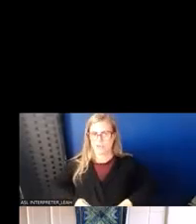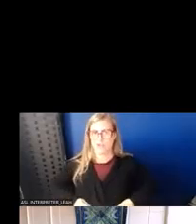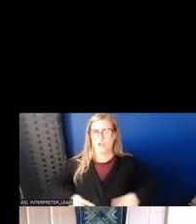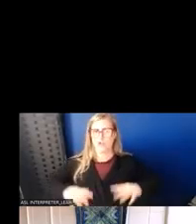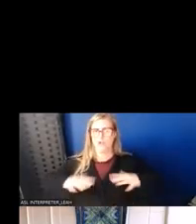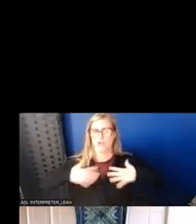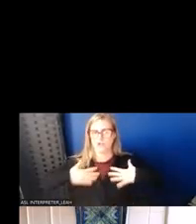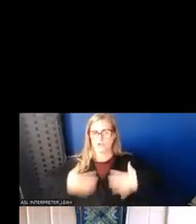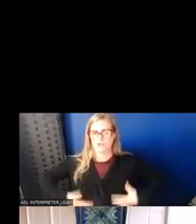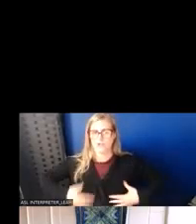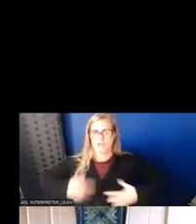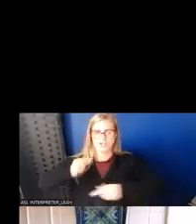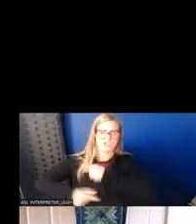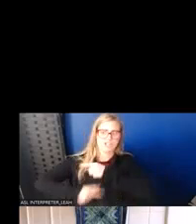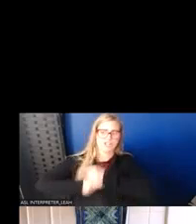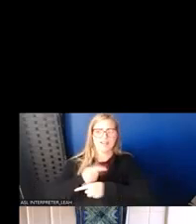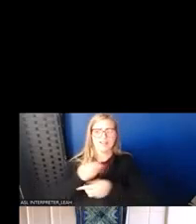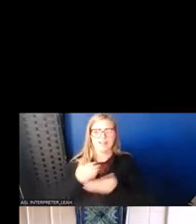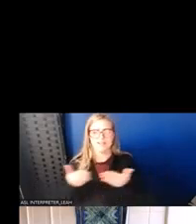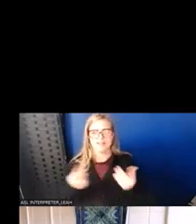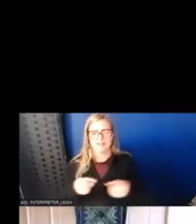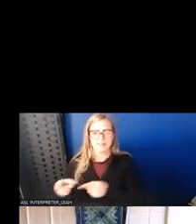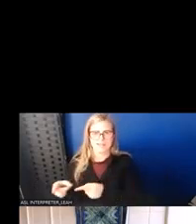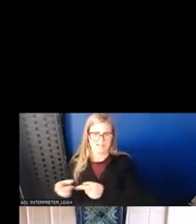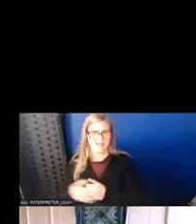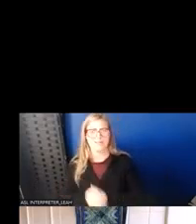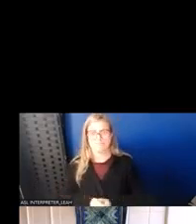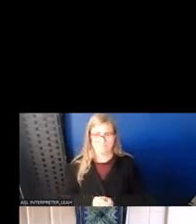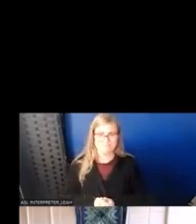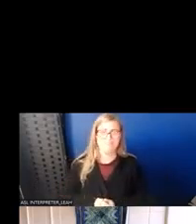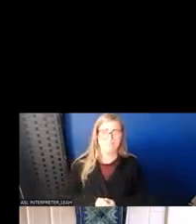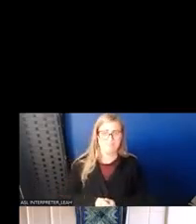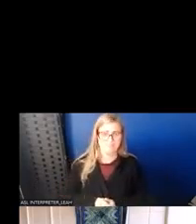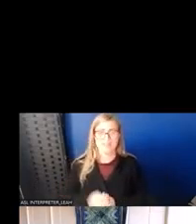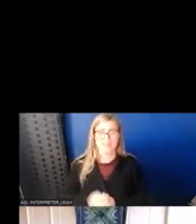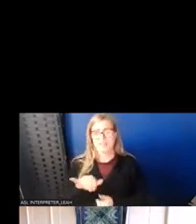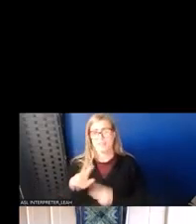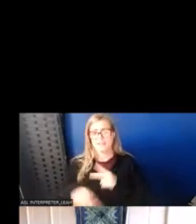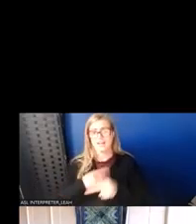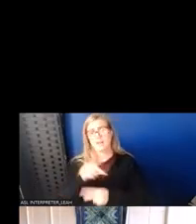that are happening. And that kind of data intensive analytics in